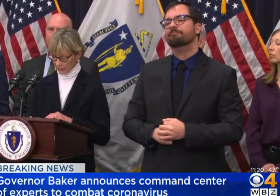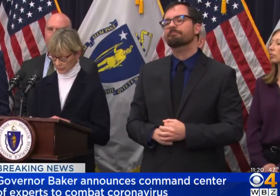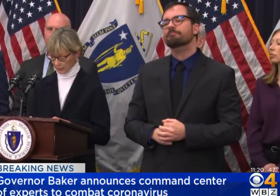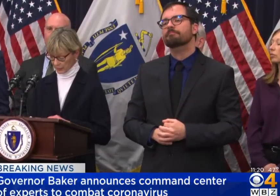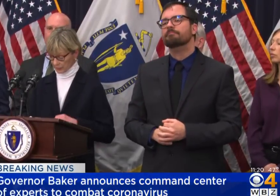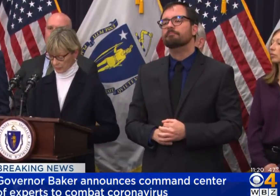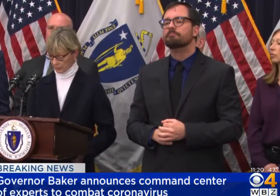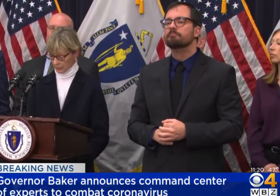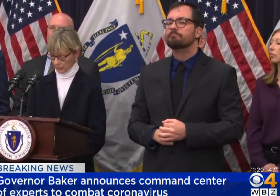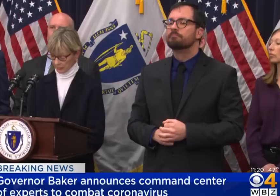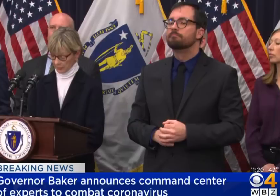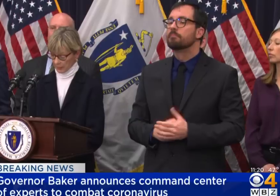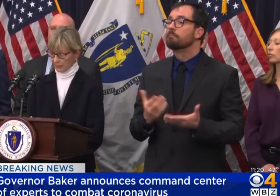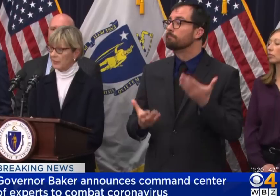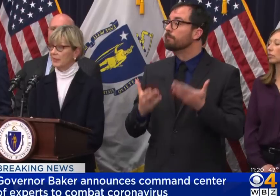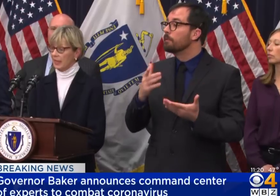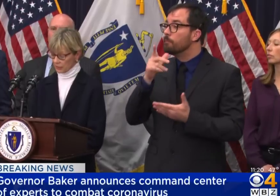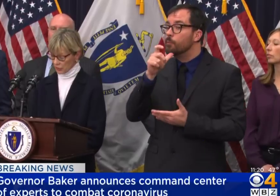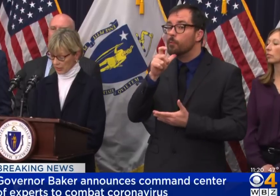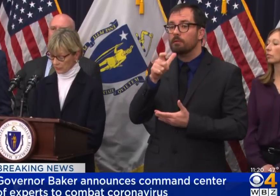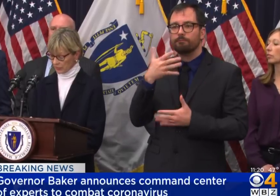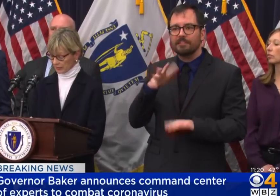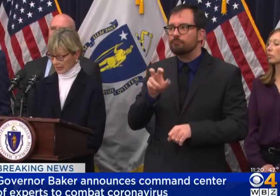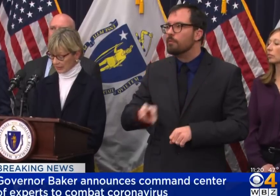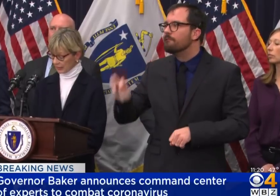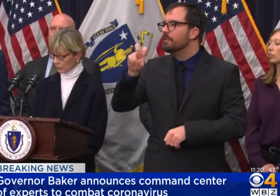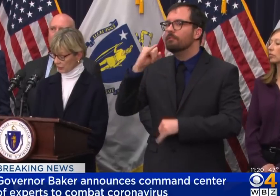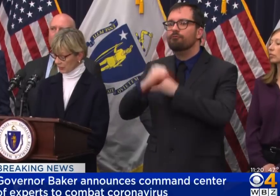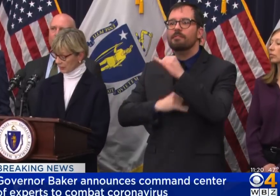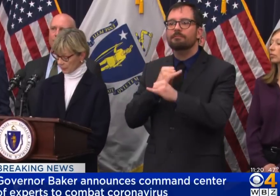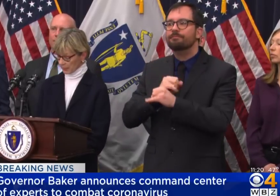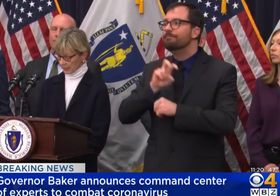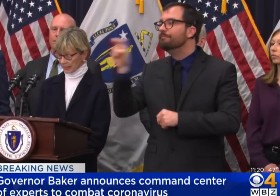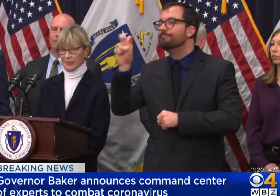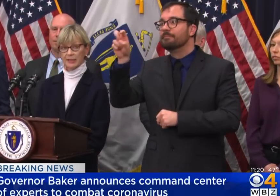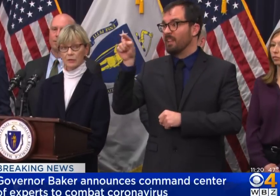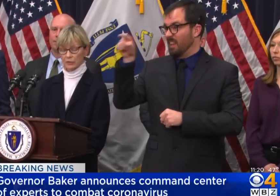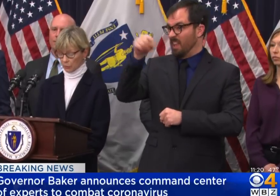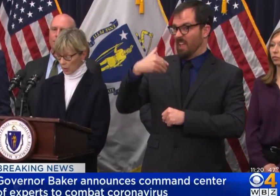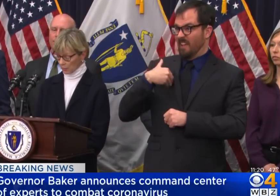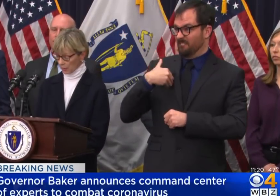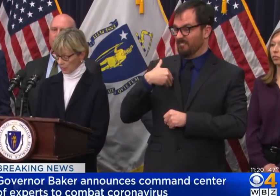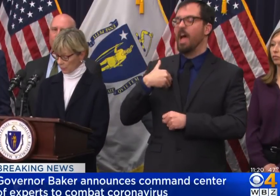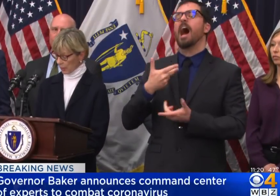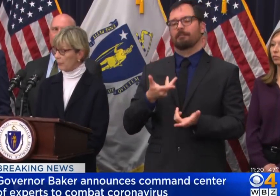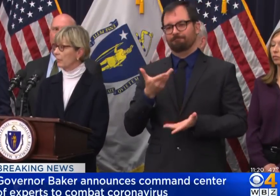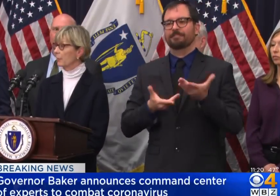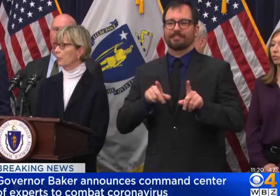CONTACT WITH SOMEONE CONFIRMED WITH COVID-19 AND SYMPTOMATIC. AND THOSE WITH SYMPTOMS LINKED RECENT TRAVEL TO HIGH-RISK